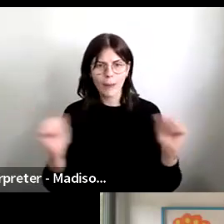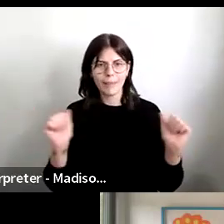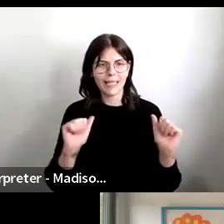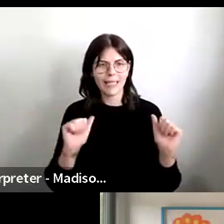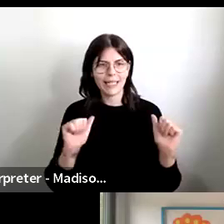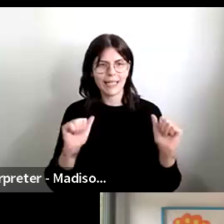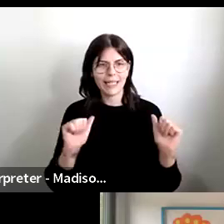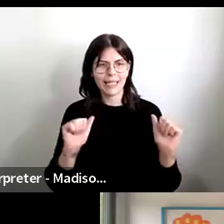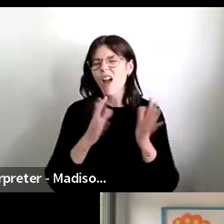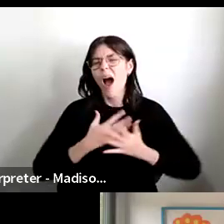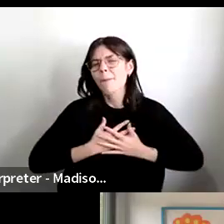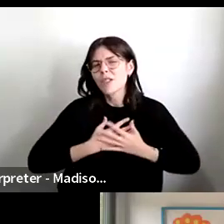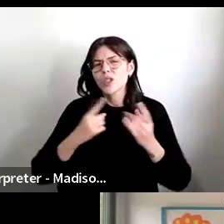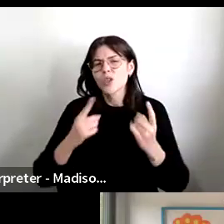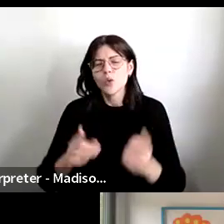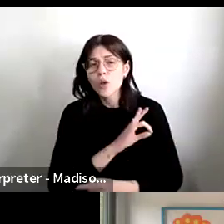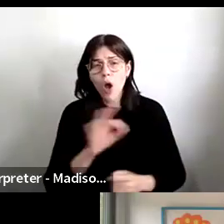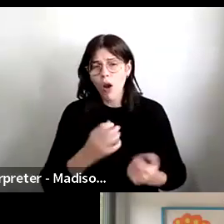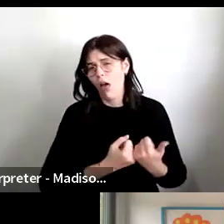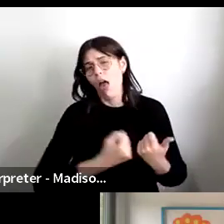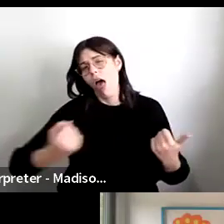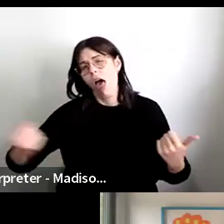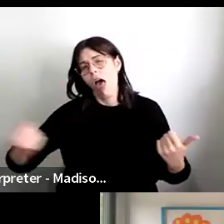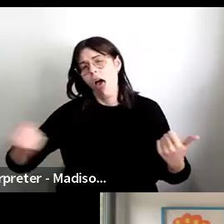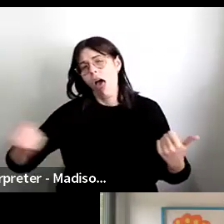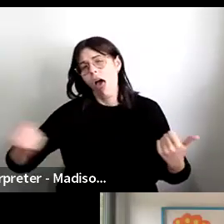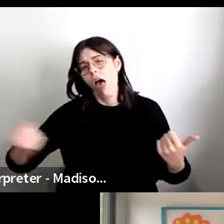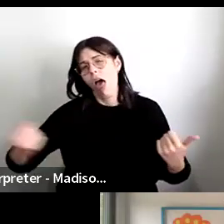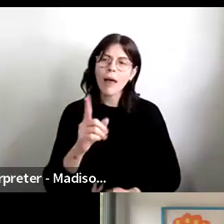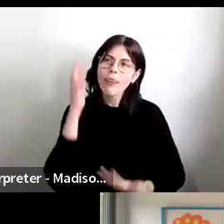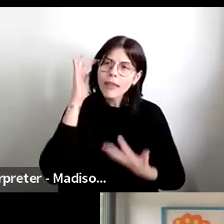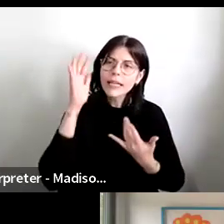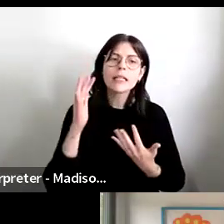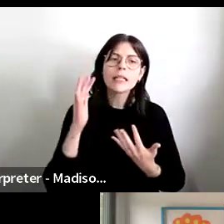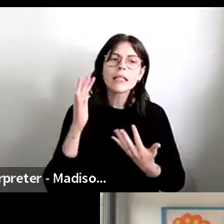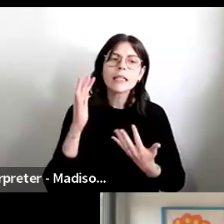I would have thought. It's just a bit of thinking, reflecting on how you fit those areas of practice